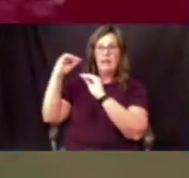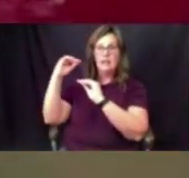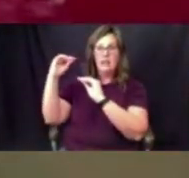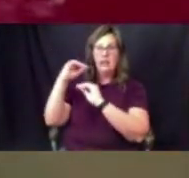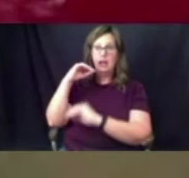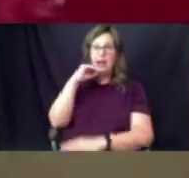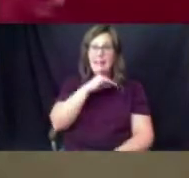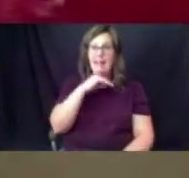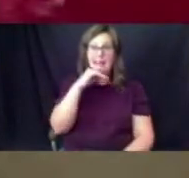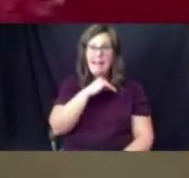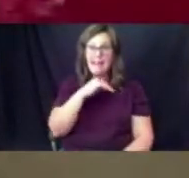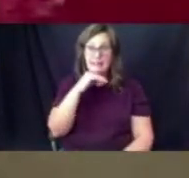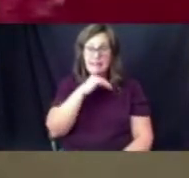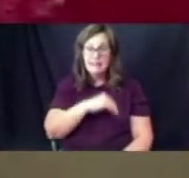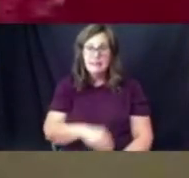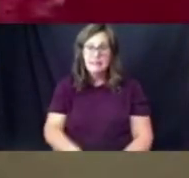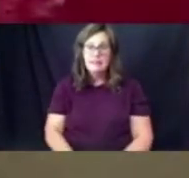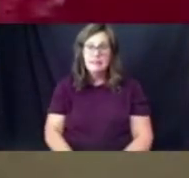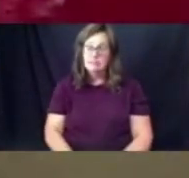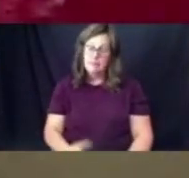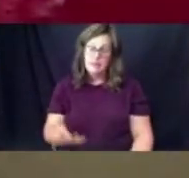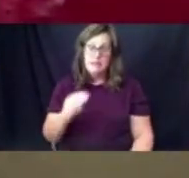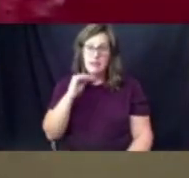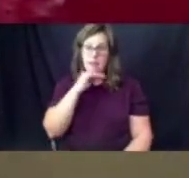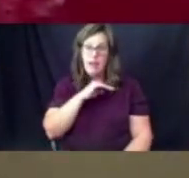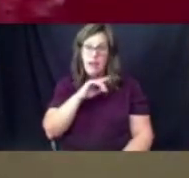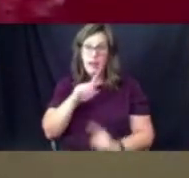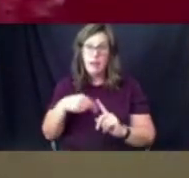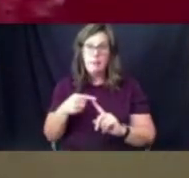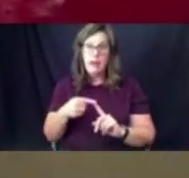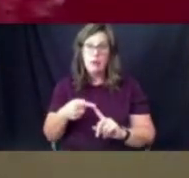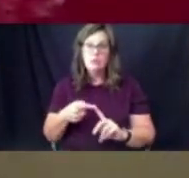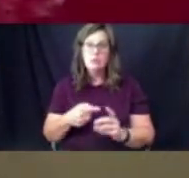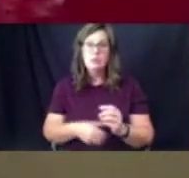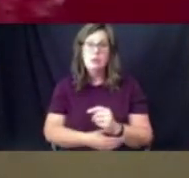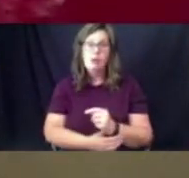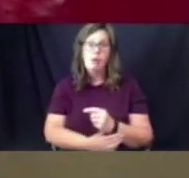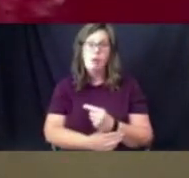and that's really what it is it's a lie about machismo and how the uh those families would be